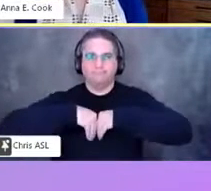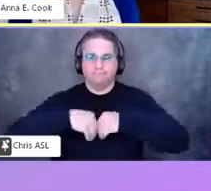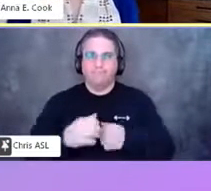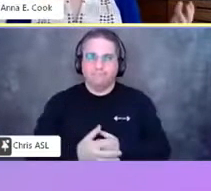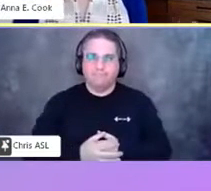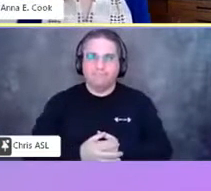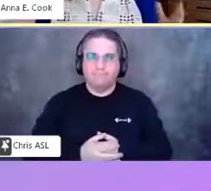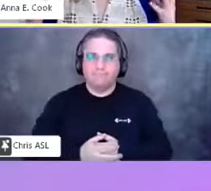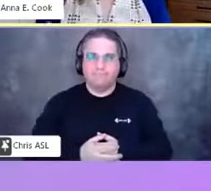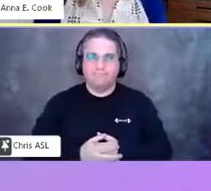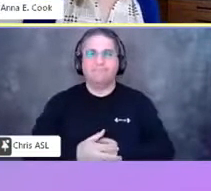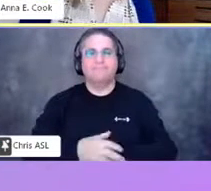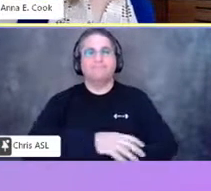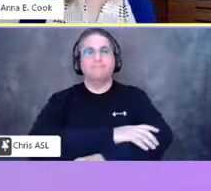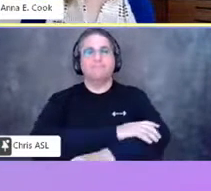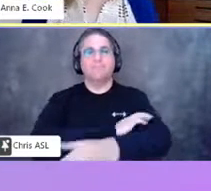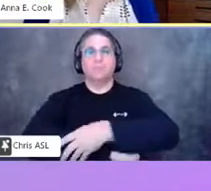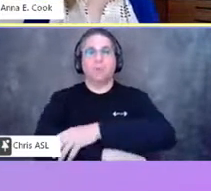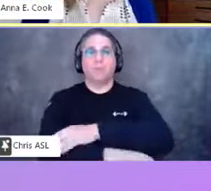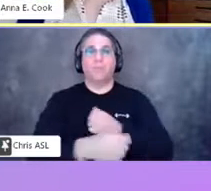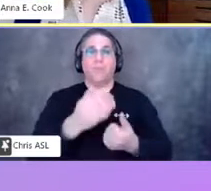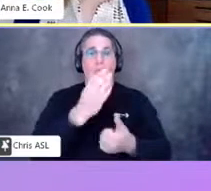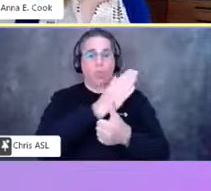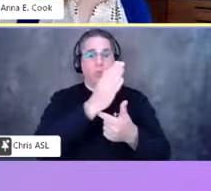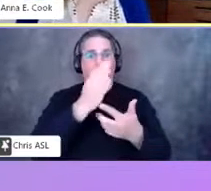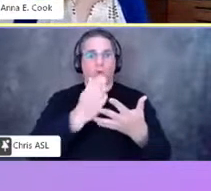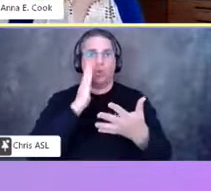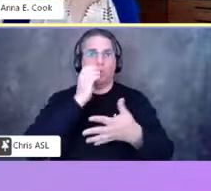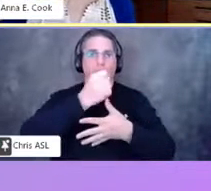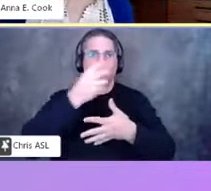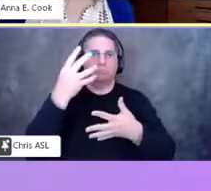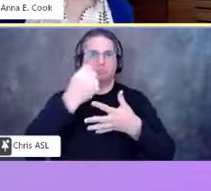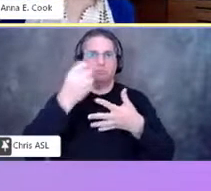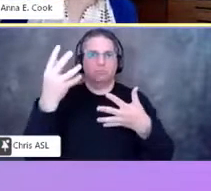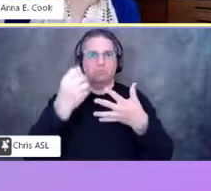so we're going to talk about each of these areas and dig into some of the considerations that